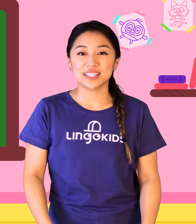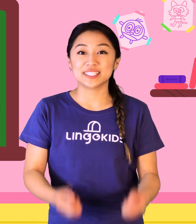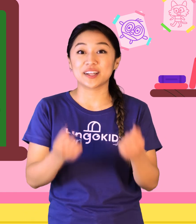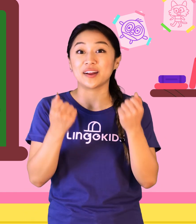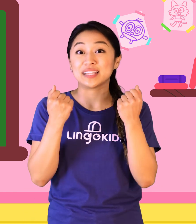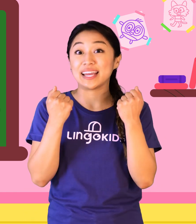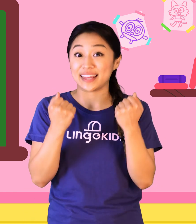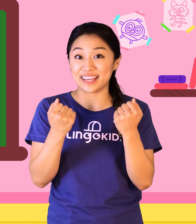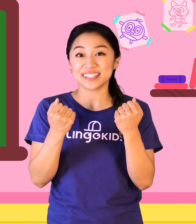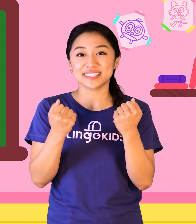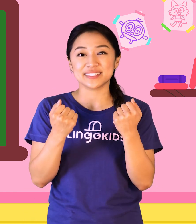Start like this.